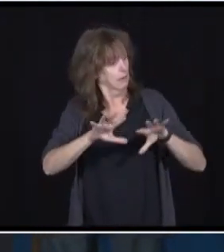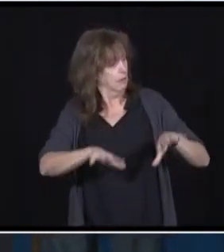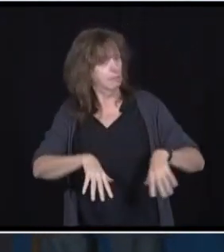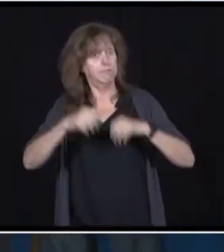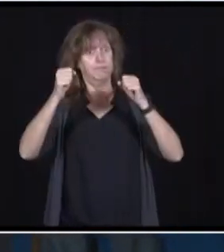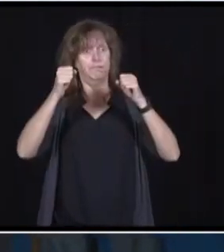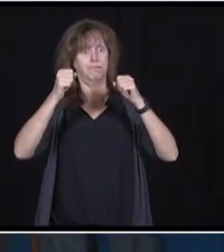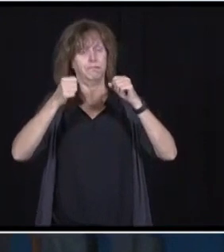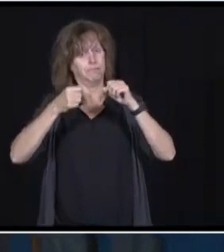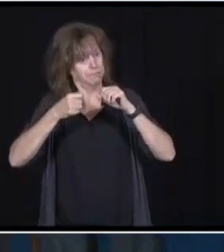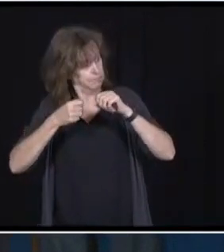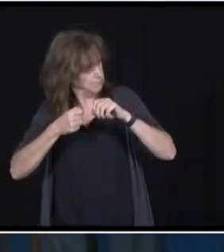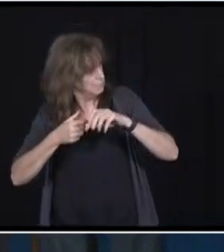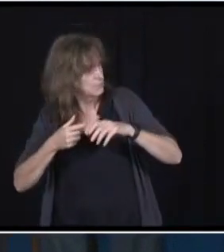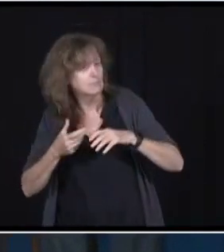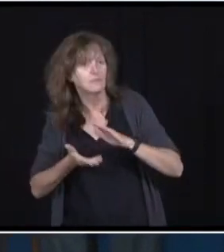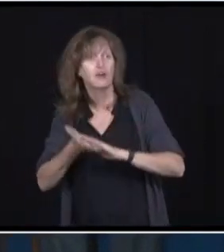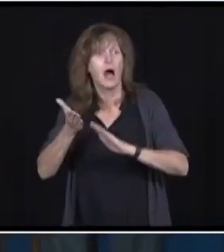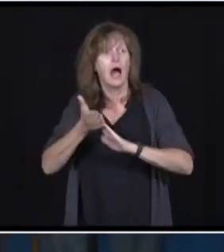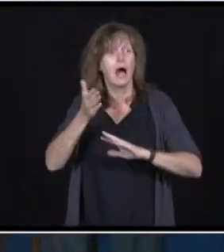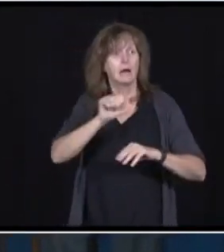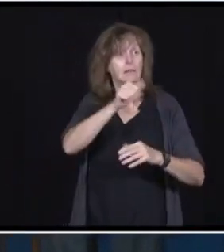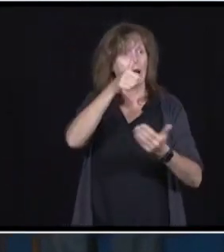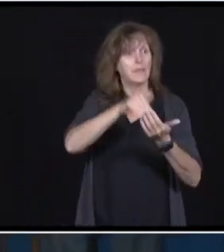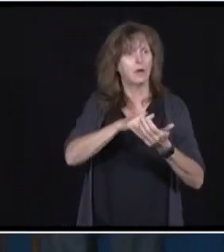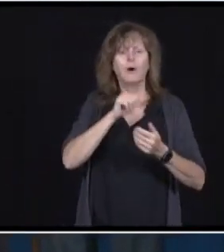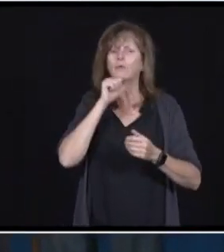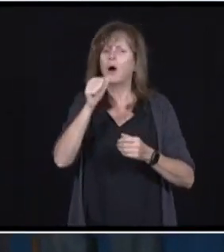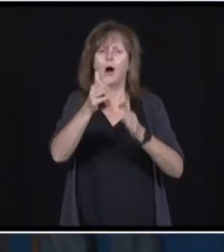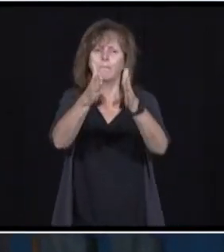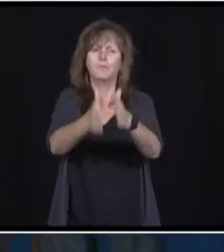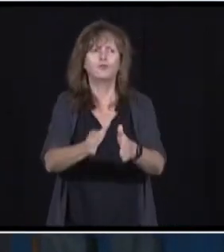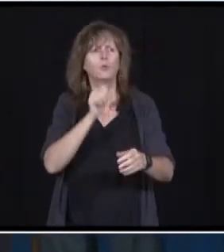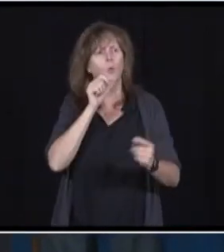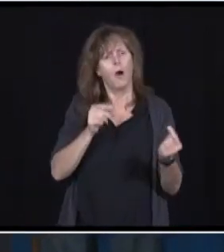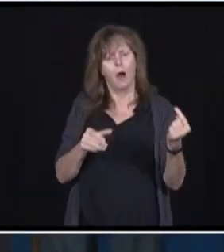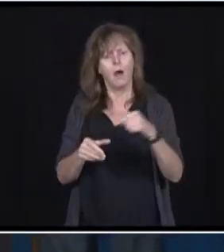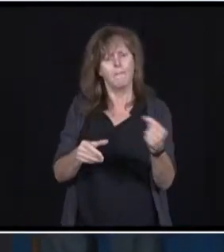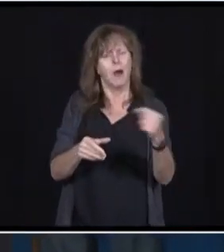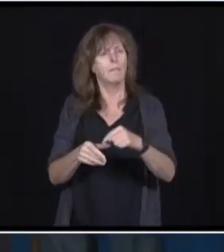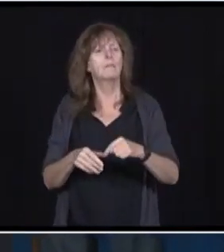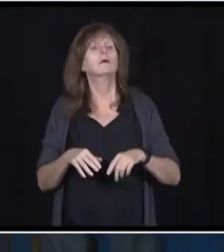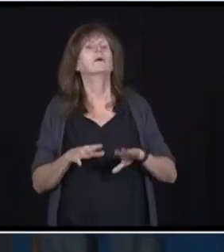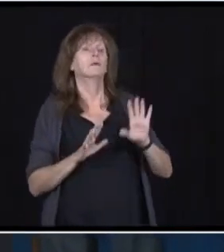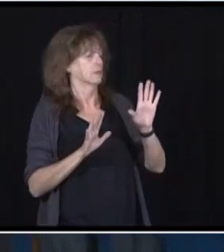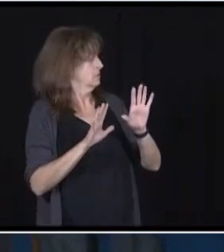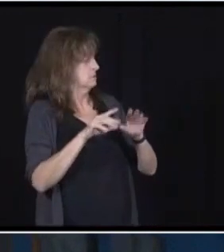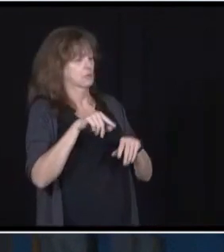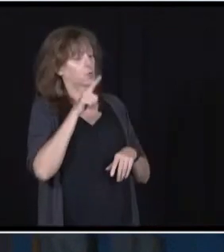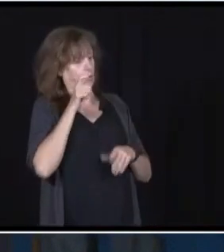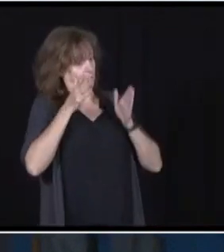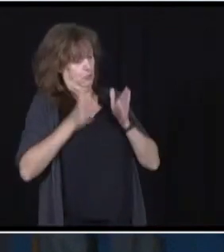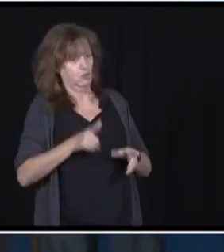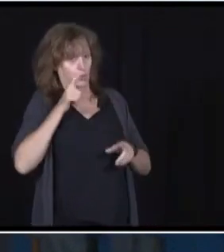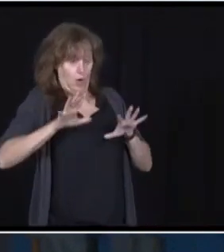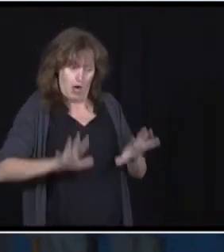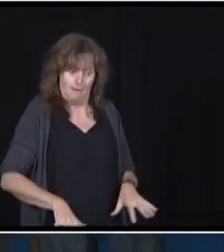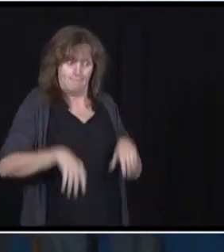or, you mentioned on top of the 750, is it just for the host or is it for like, anybody who goes to a